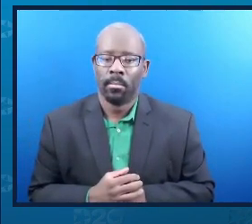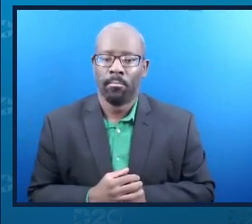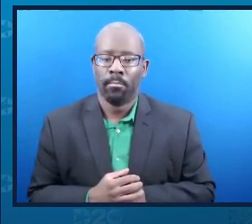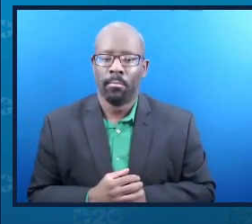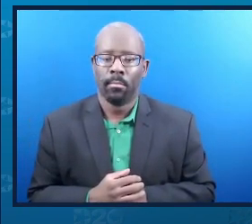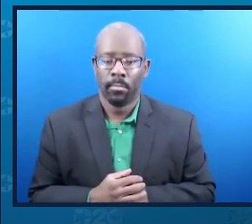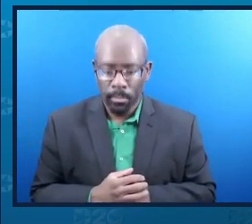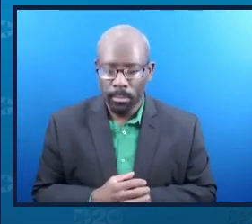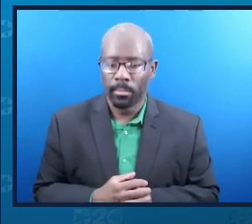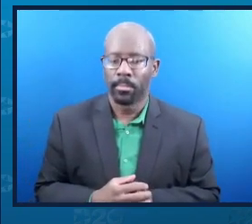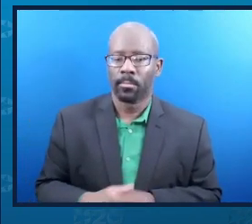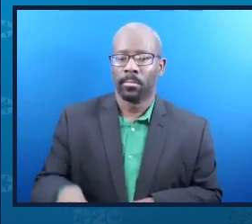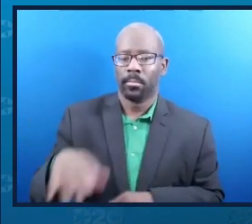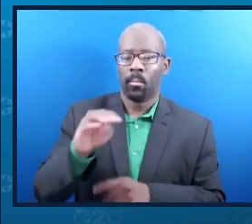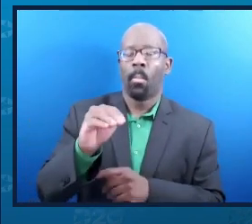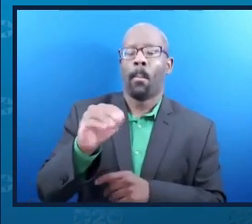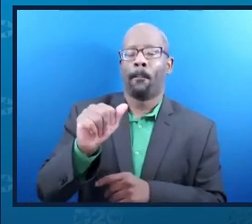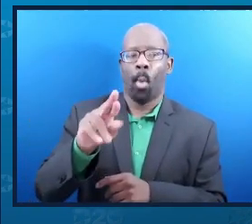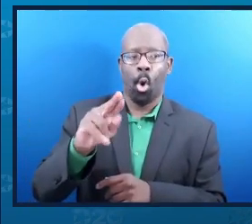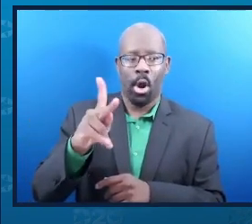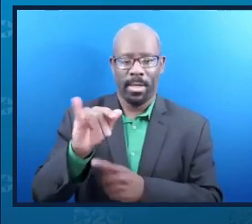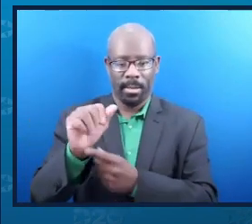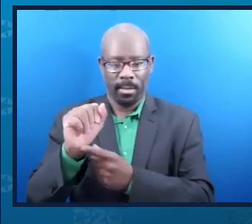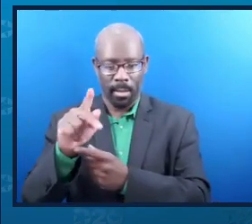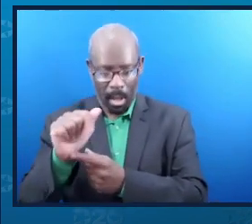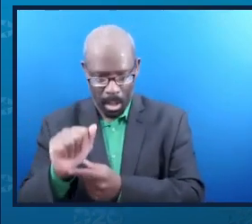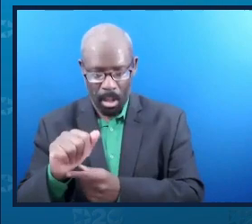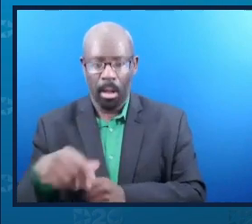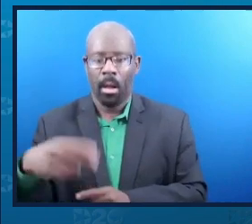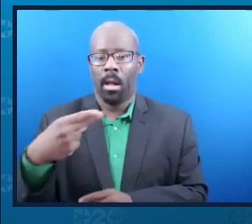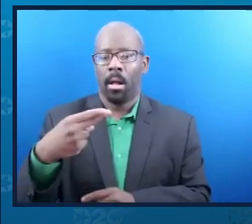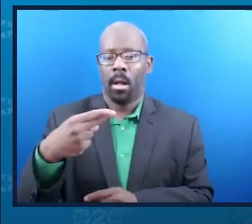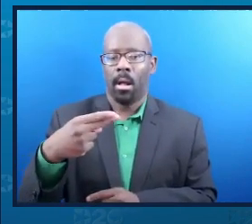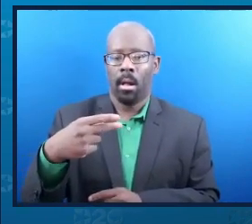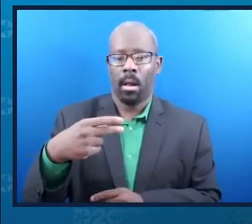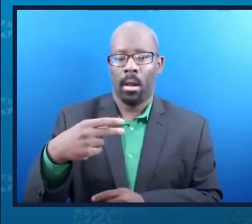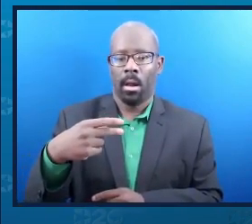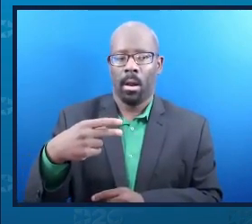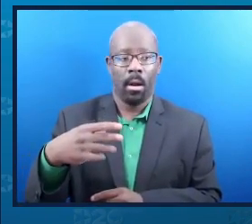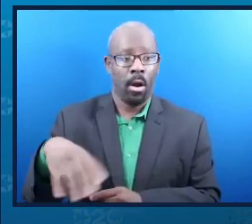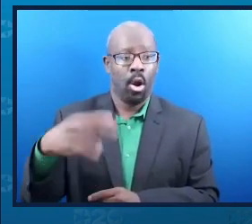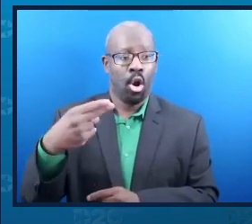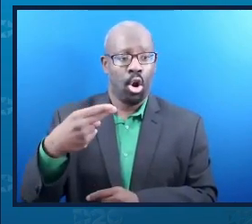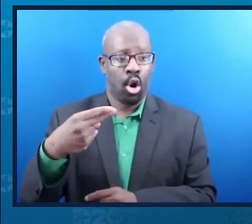WHEN I STARTED TO DO RESEARCH OVER 20 YEARS AGO, WAYS SHOCKED